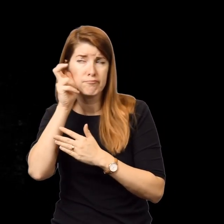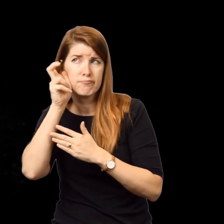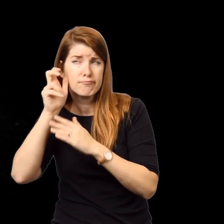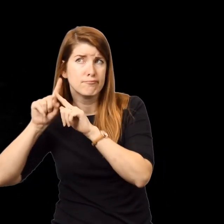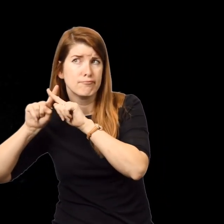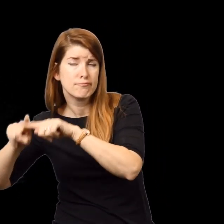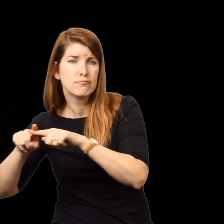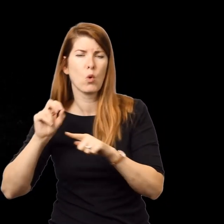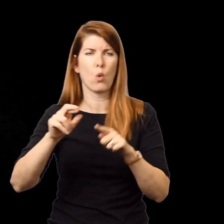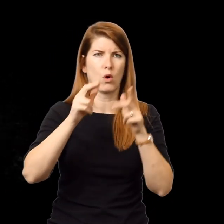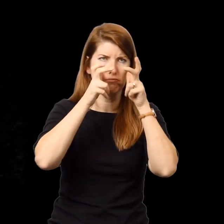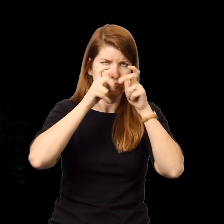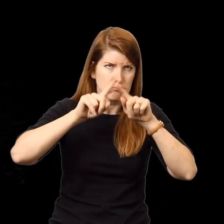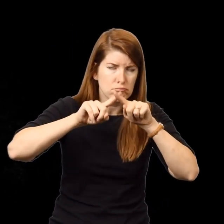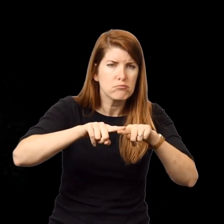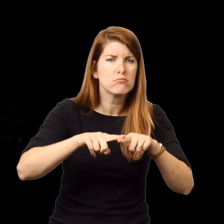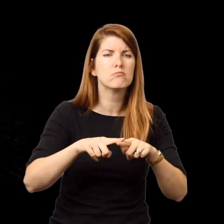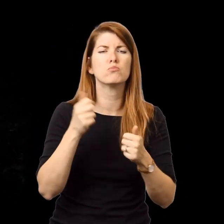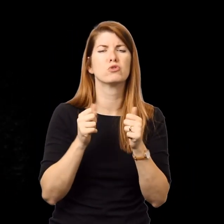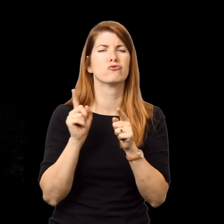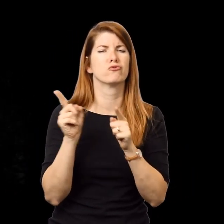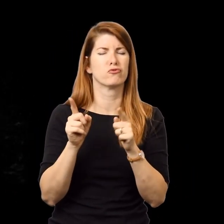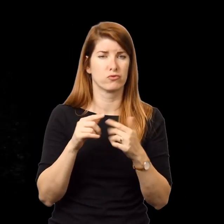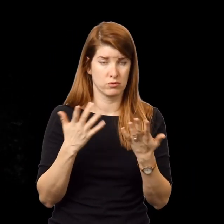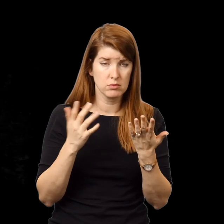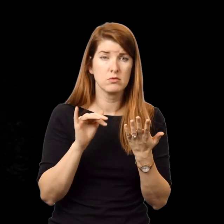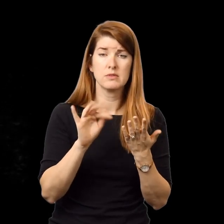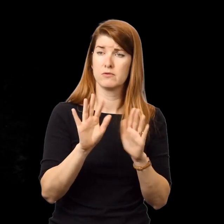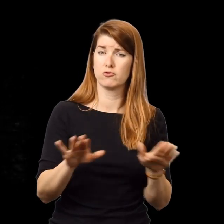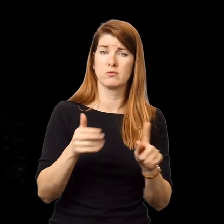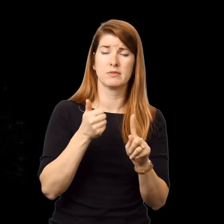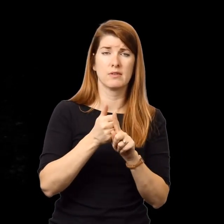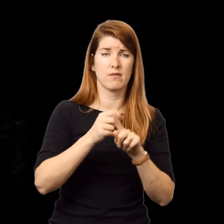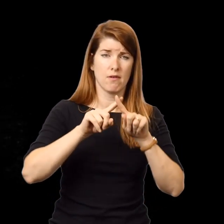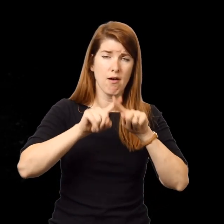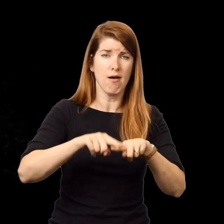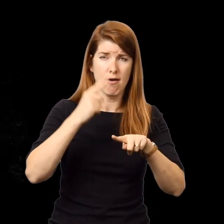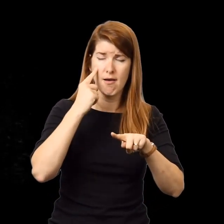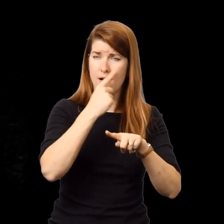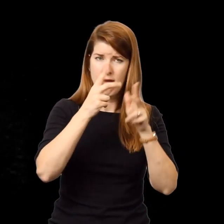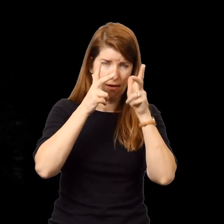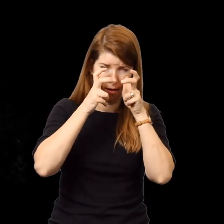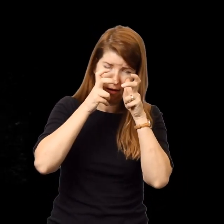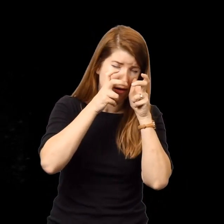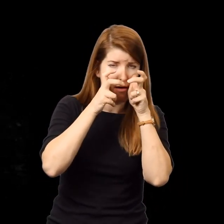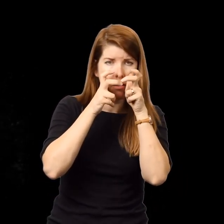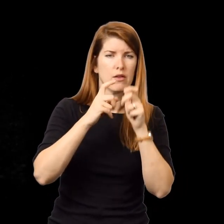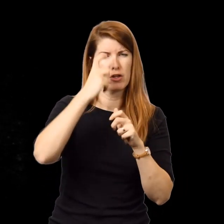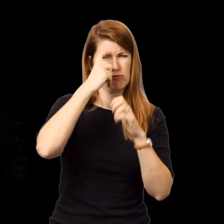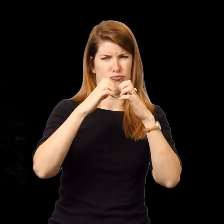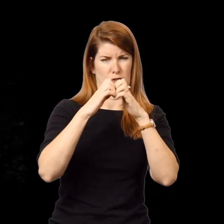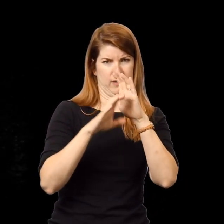For children who grow up more dependent on their eyes, their brains really develop differently